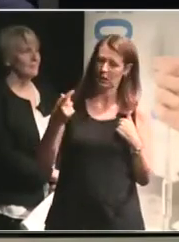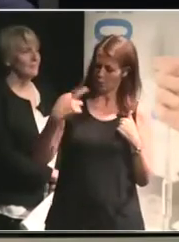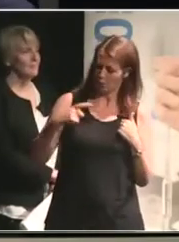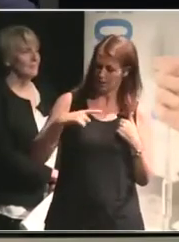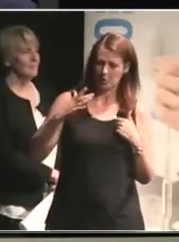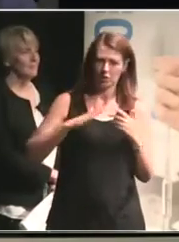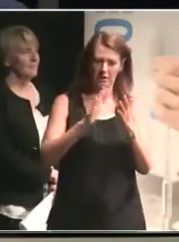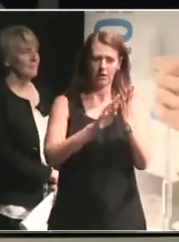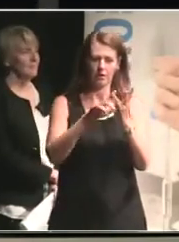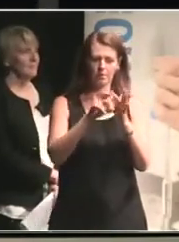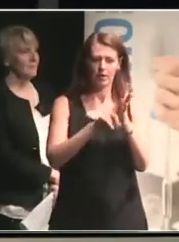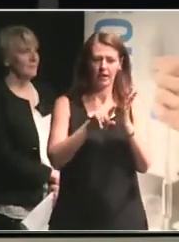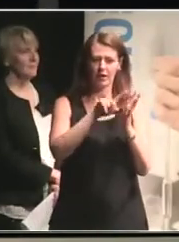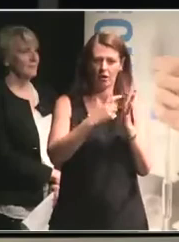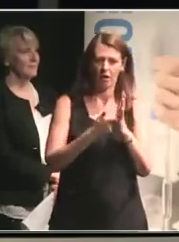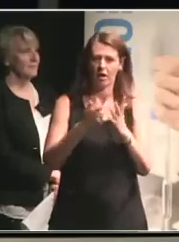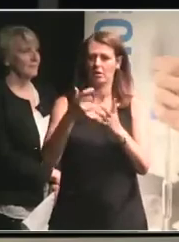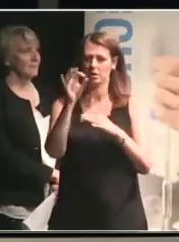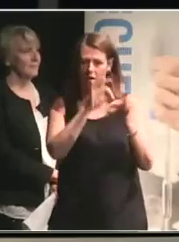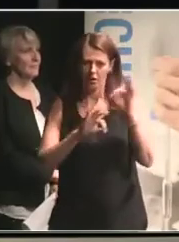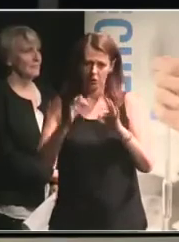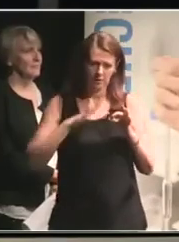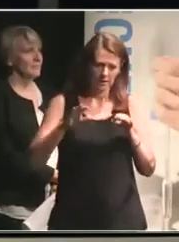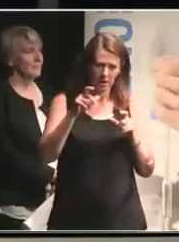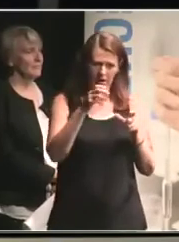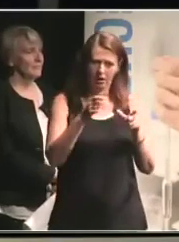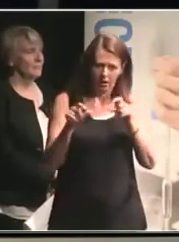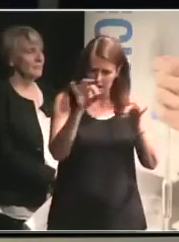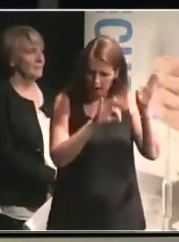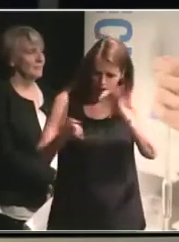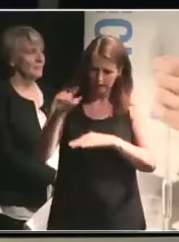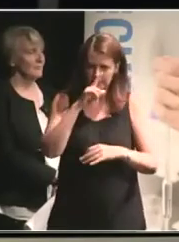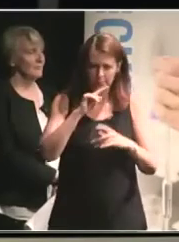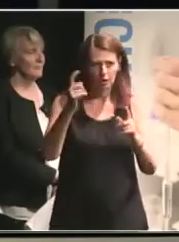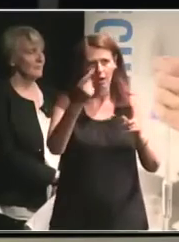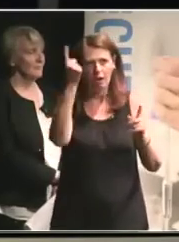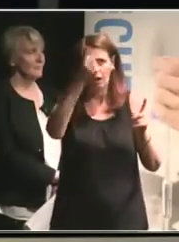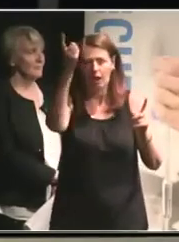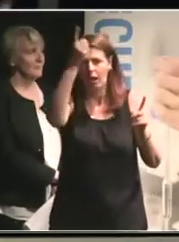sciences. You need the beakers and flasks people to be inventing solutions. We can only go so far